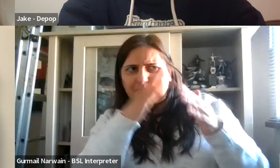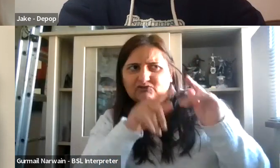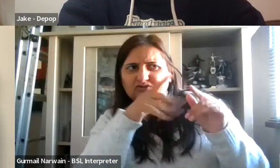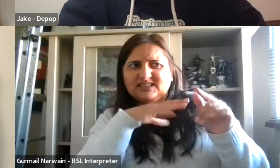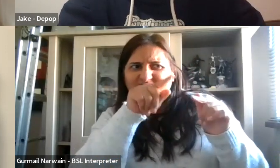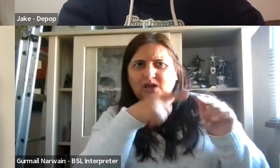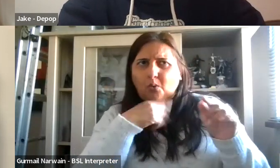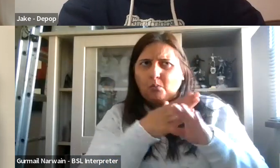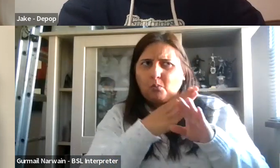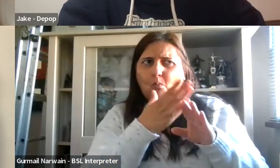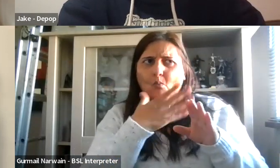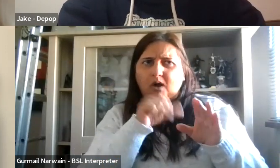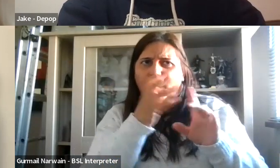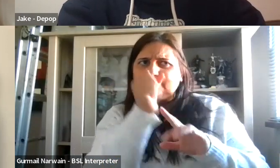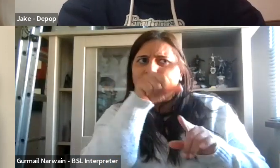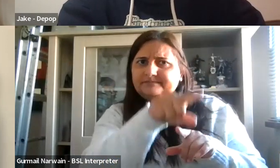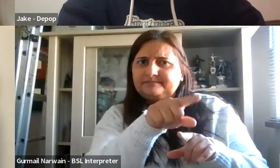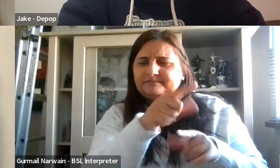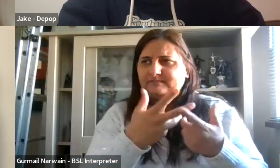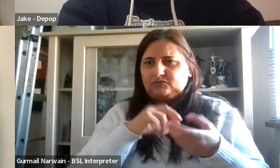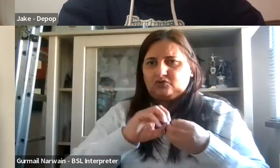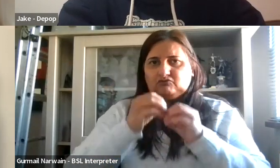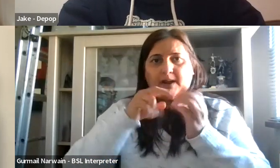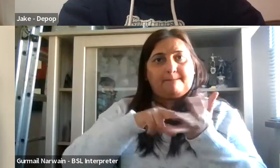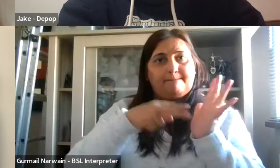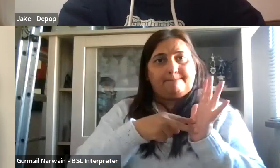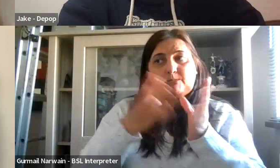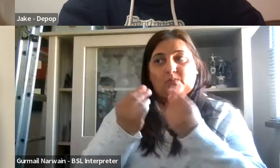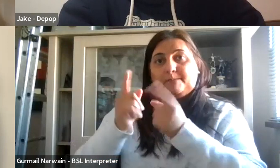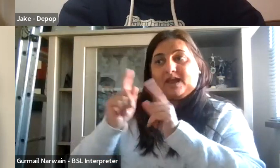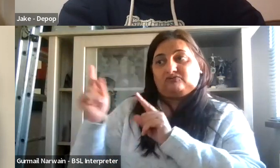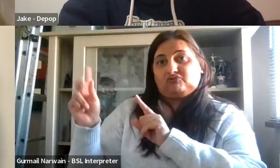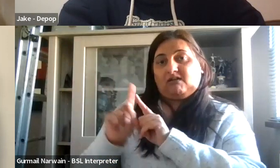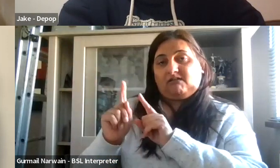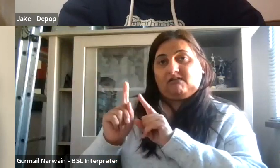helpful in terms of creating the development plan and thinking about it that is expected at the next level is And and then how do I create a plan around that with my manager? that what I want to work towards. How do I create a plan with that around my manager, people teams.